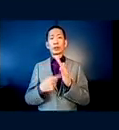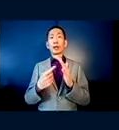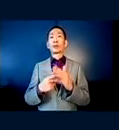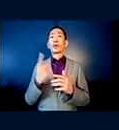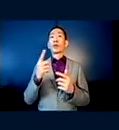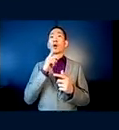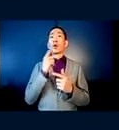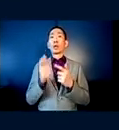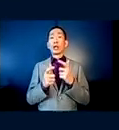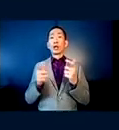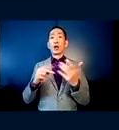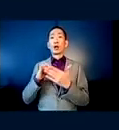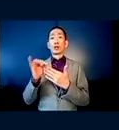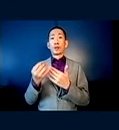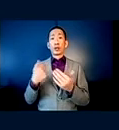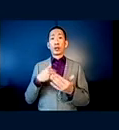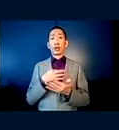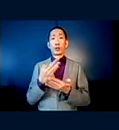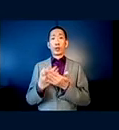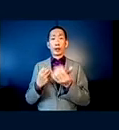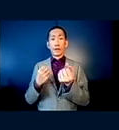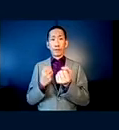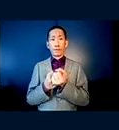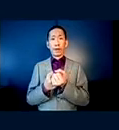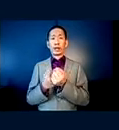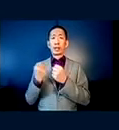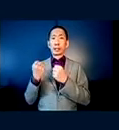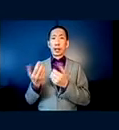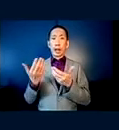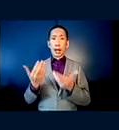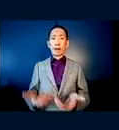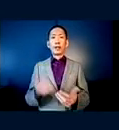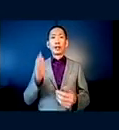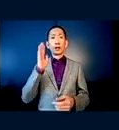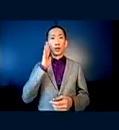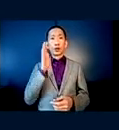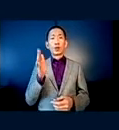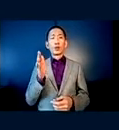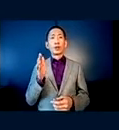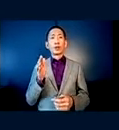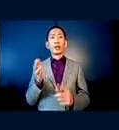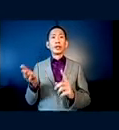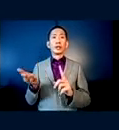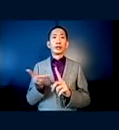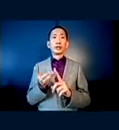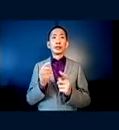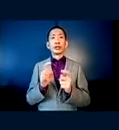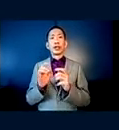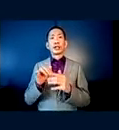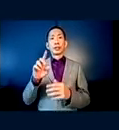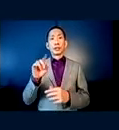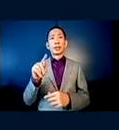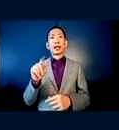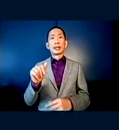DIFFERENT FUNDING CYCLES AND SOMETIMES ONE REALLY LARGE PROJECT THAT WE FUND FAIRLY HEAVILY WILL SWAY THESE DATA AS